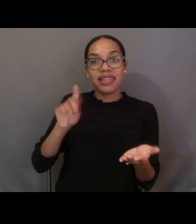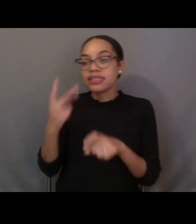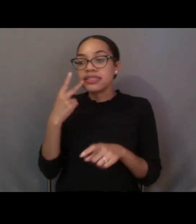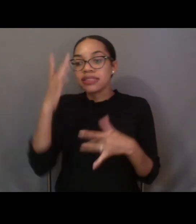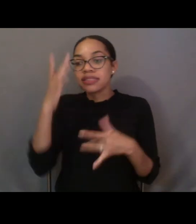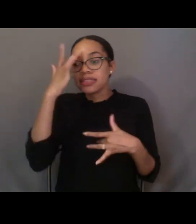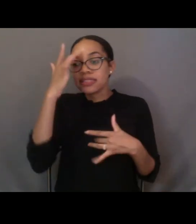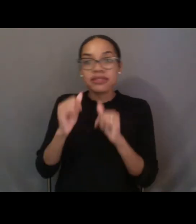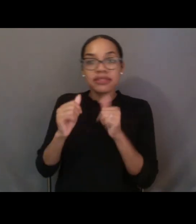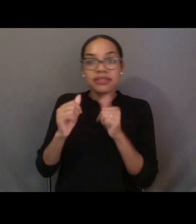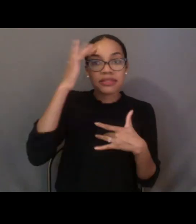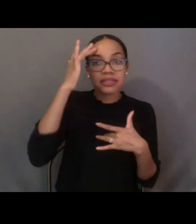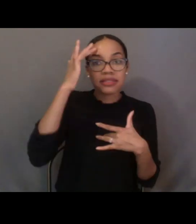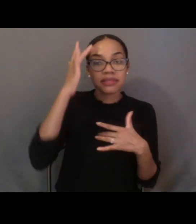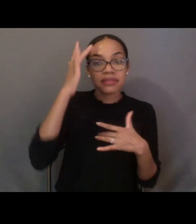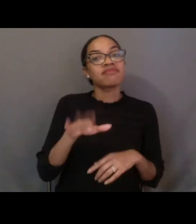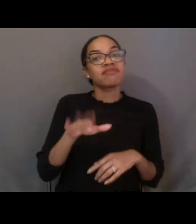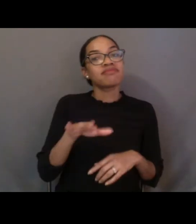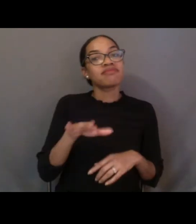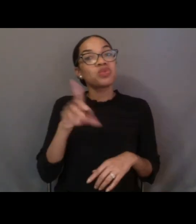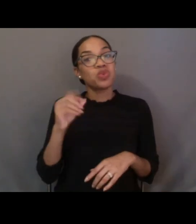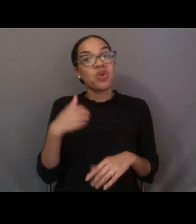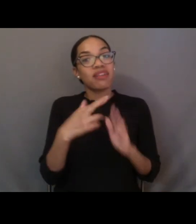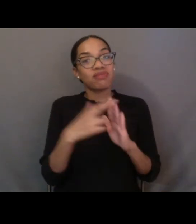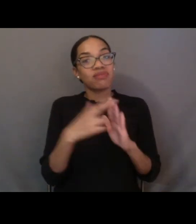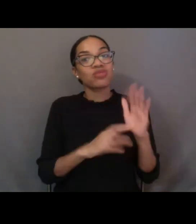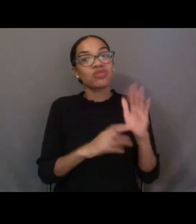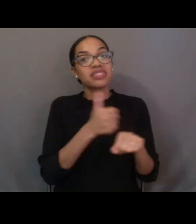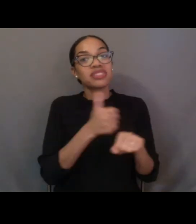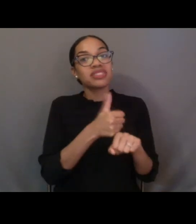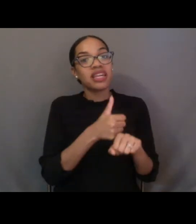and making sure we're eating safe shellfish.